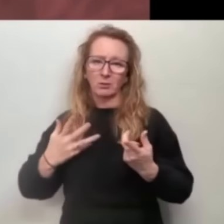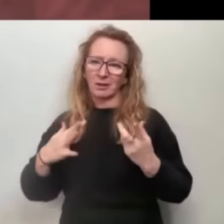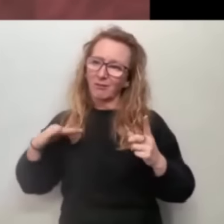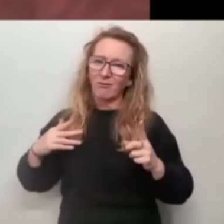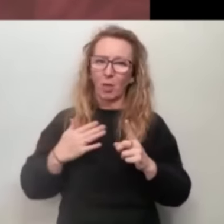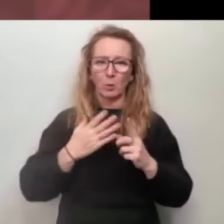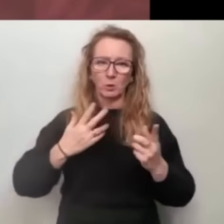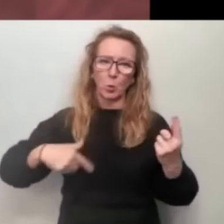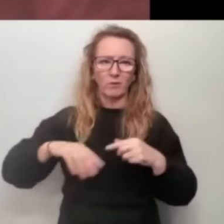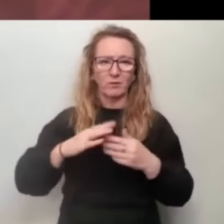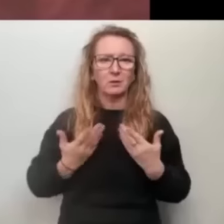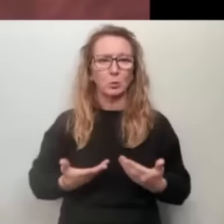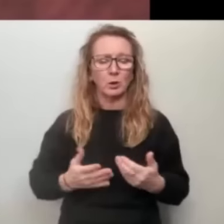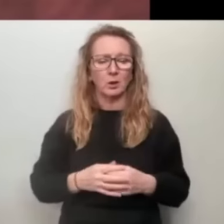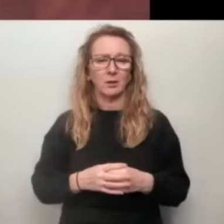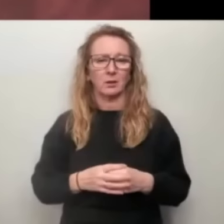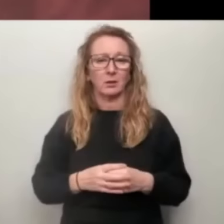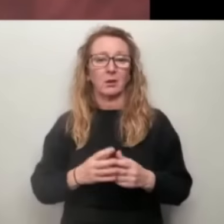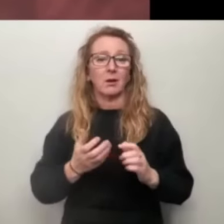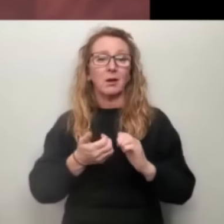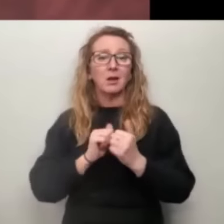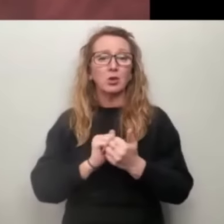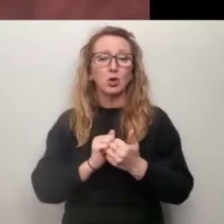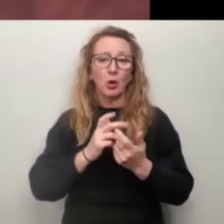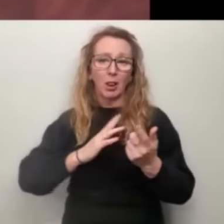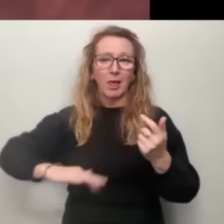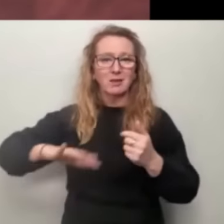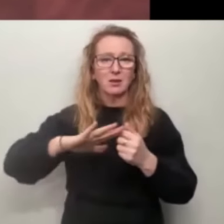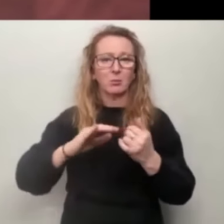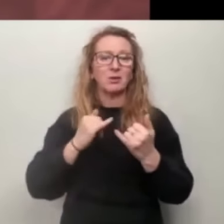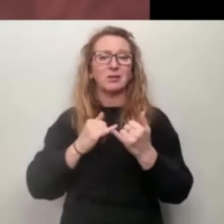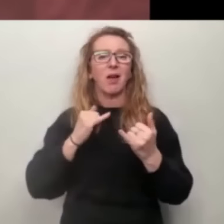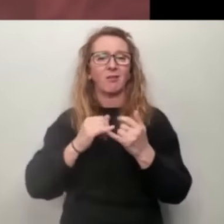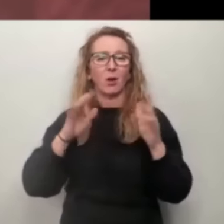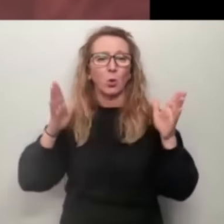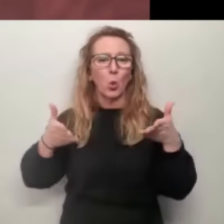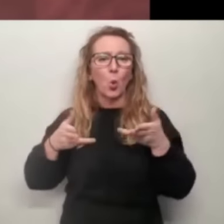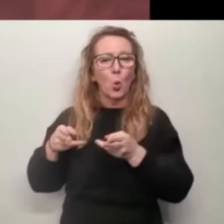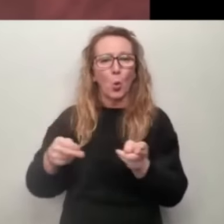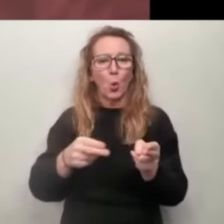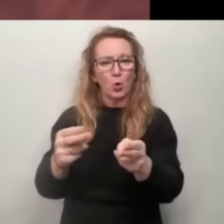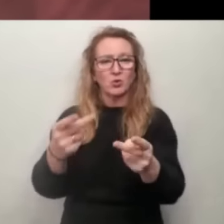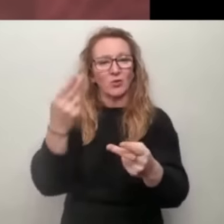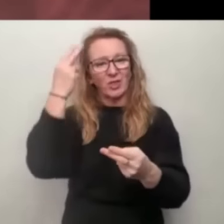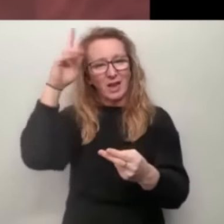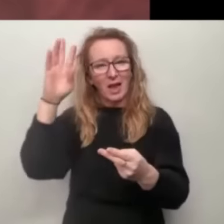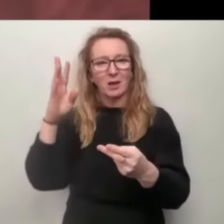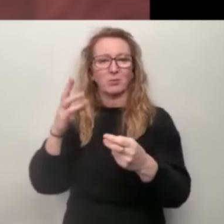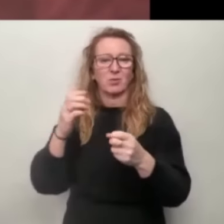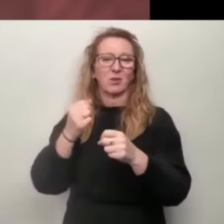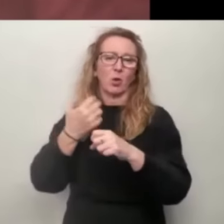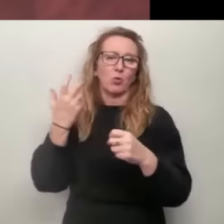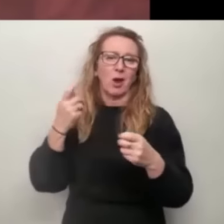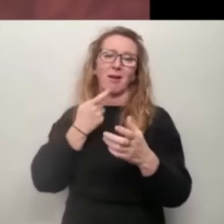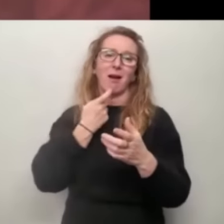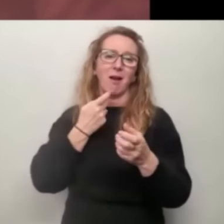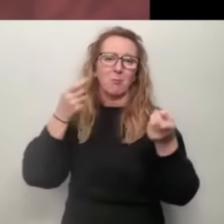The industrial landscape of the Severn Gorge will forever be linked with the names of the great 18th century iron masters, three generations